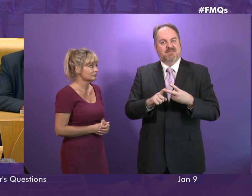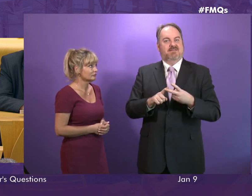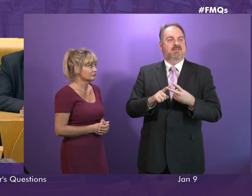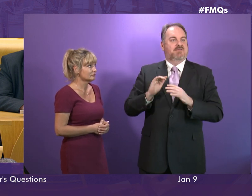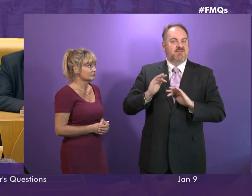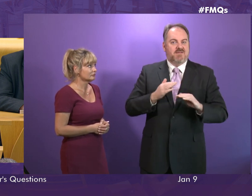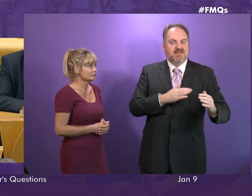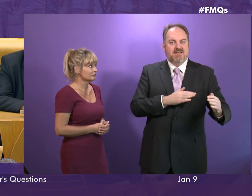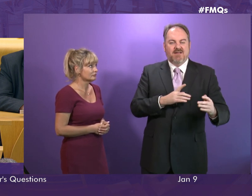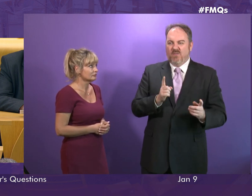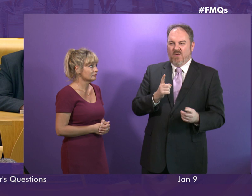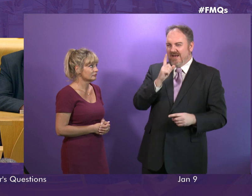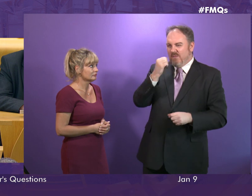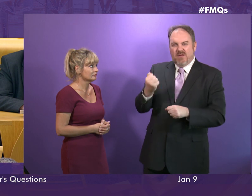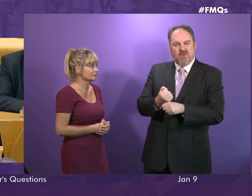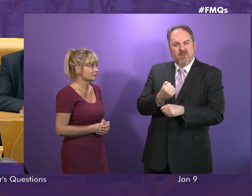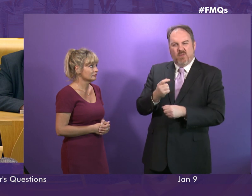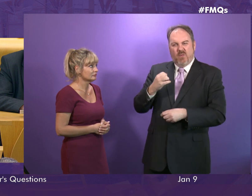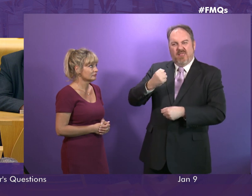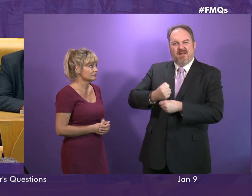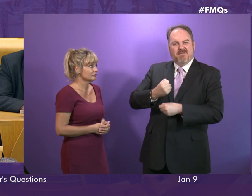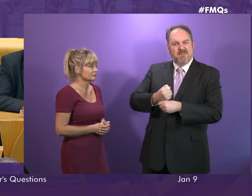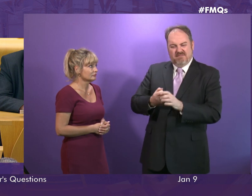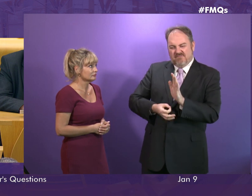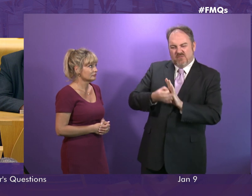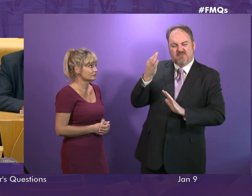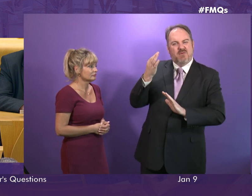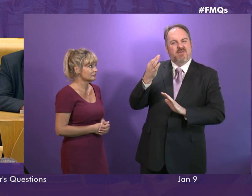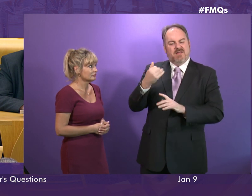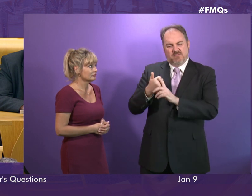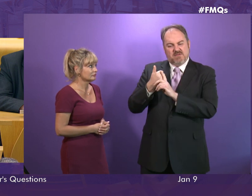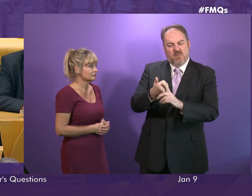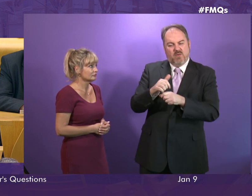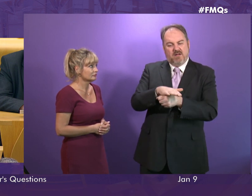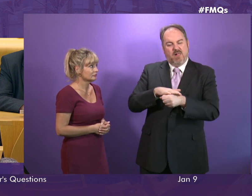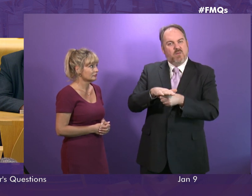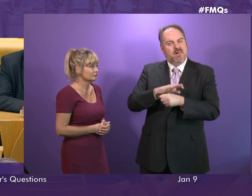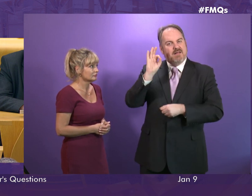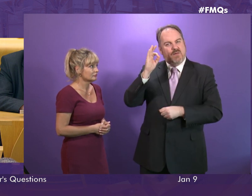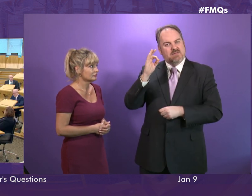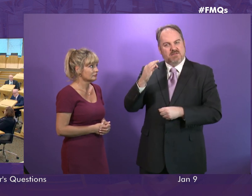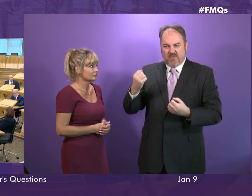(Scotland) Act 2019. What practical help is the Scottish Government giving to our local councils to help them use those powers?